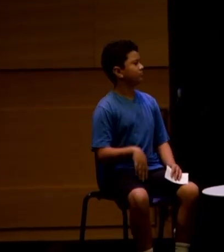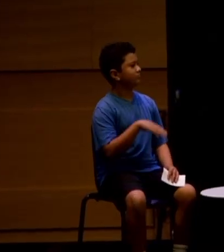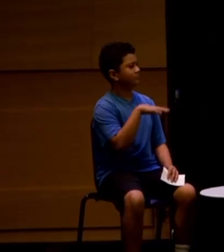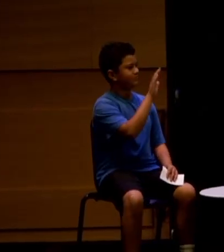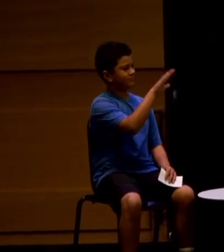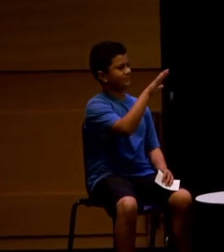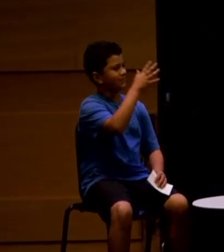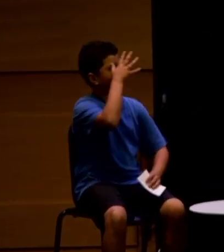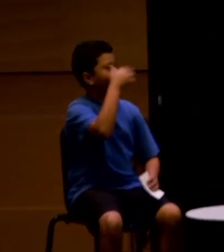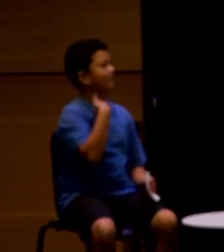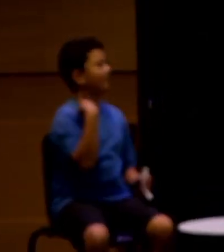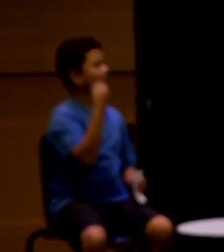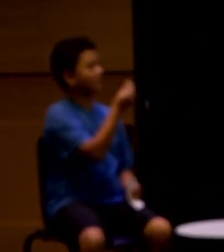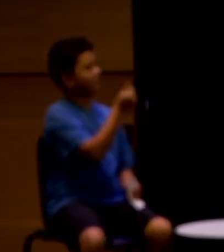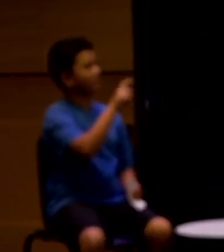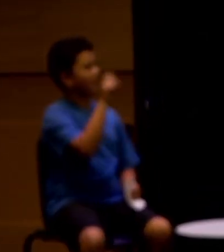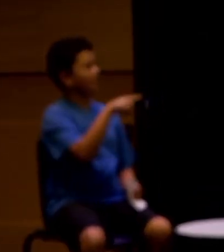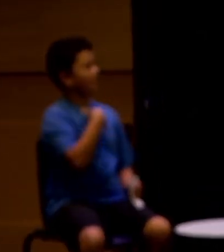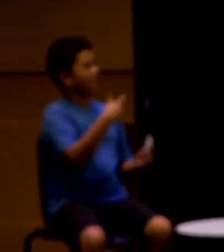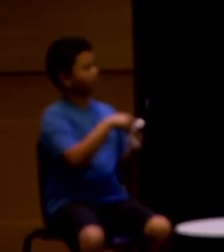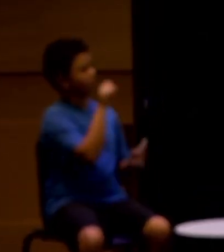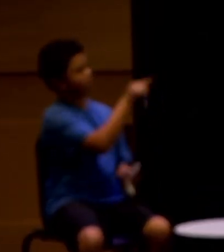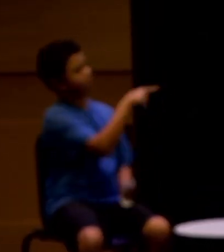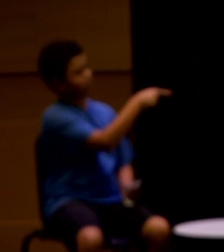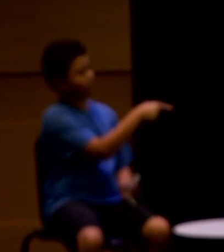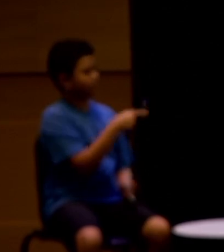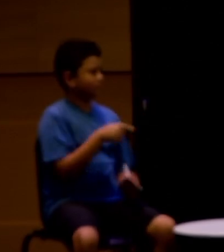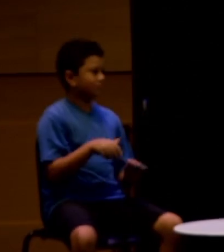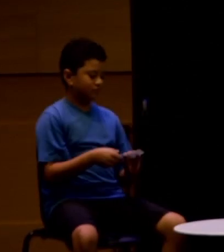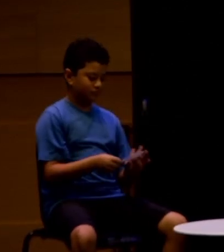Zade Garcia: Dad, I have a few questions I want to ask you.